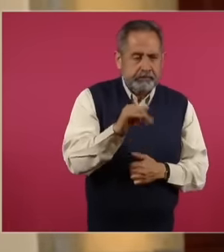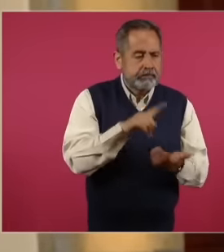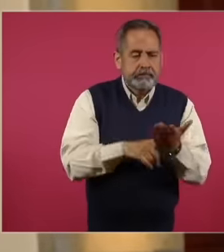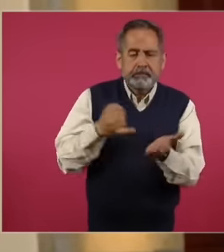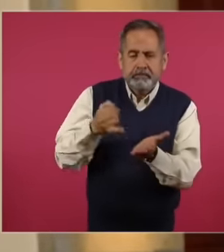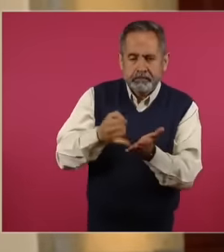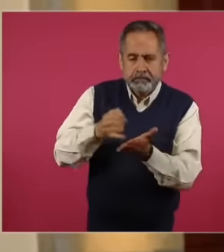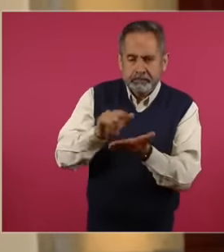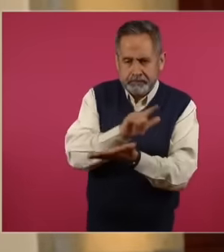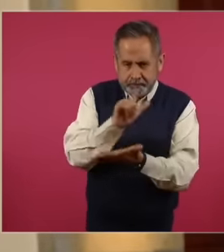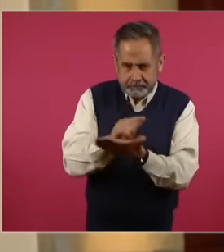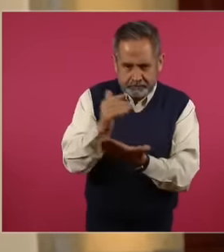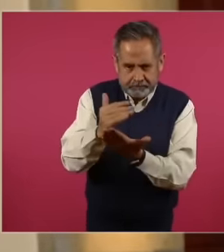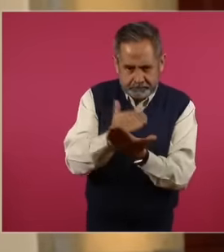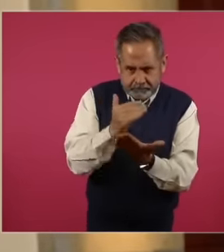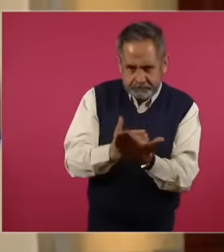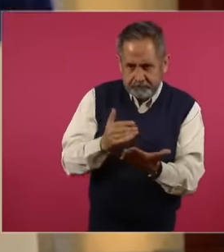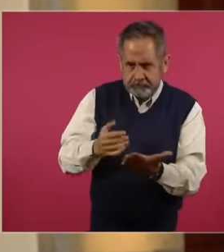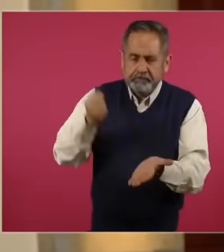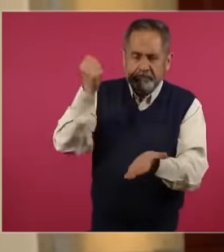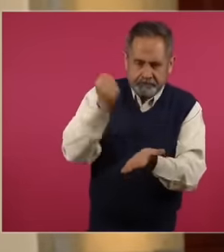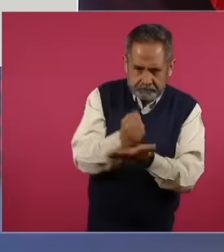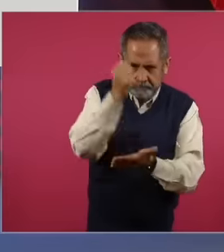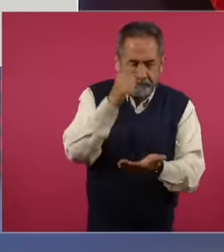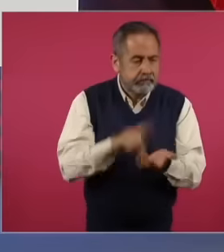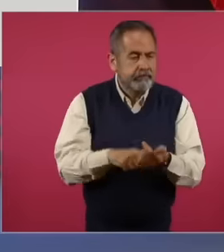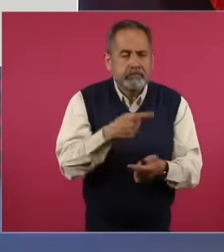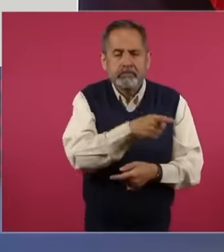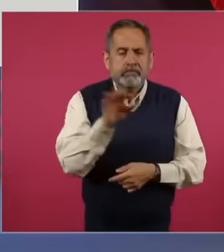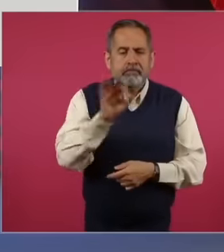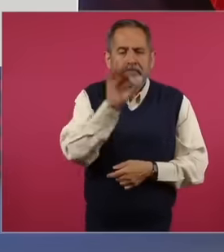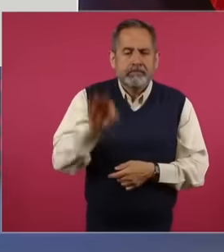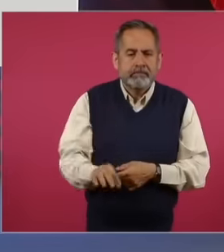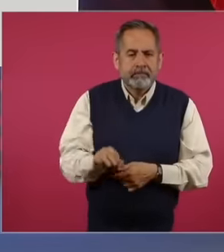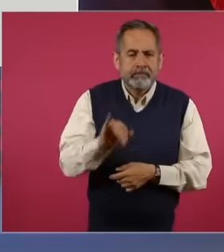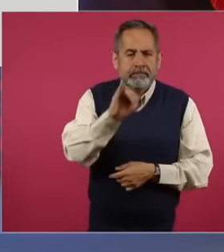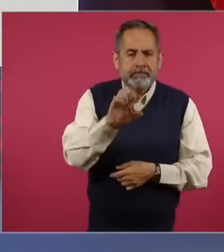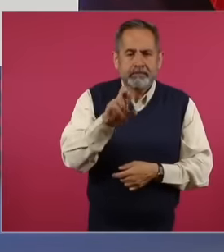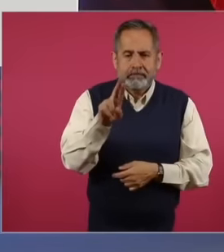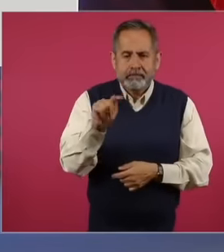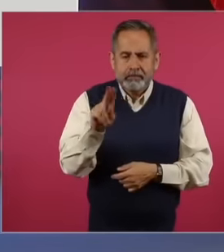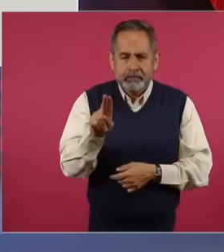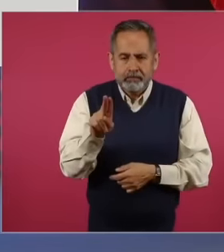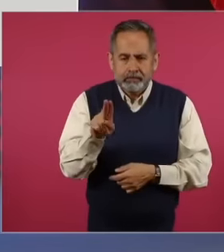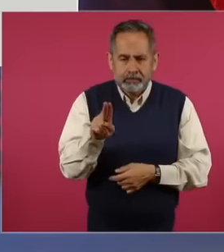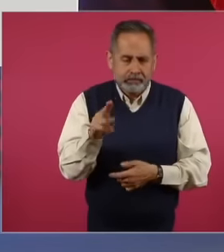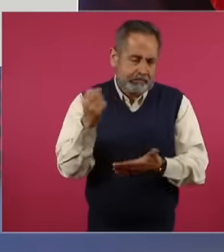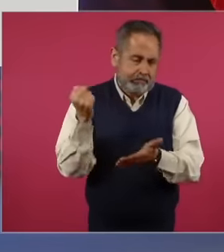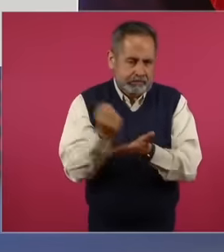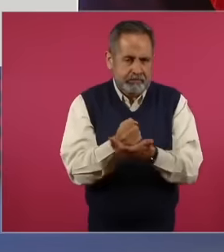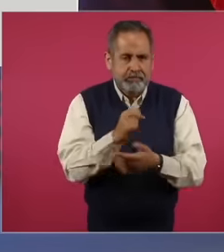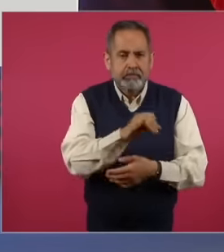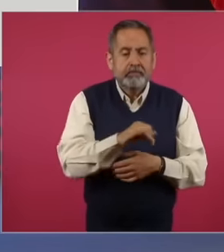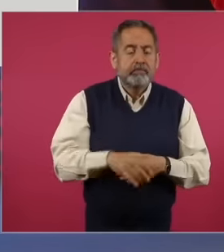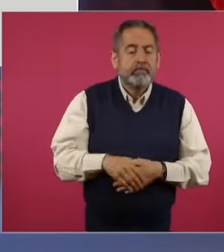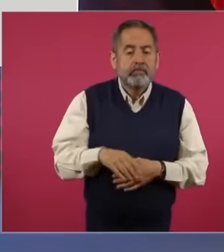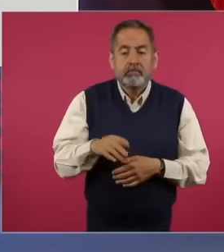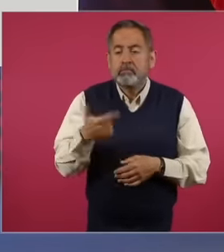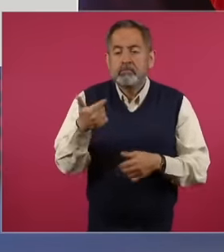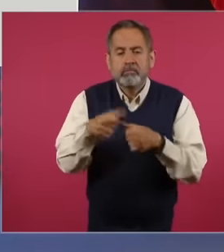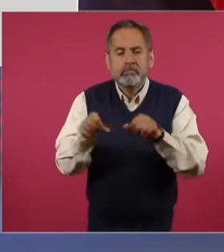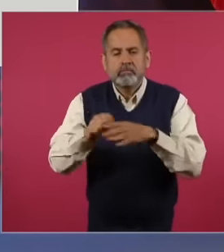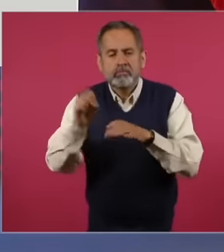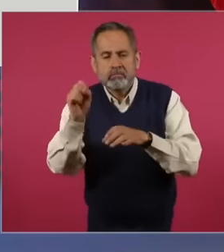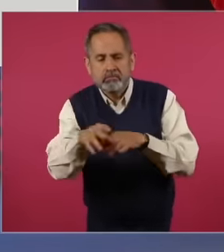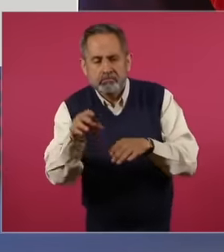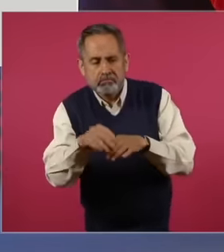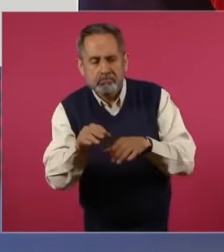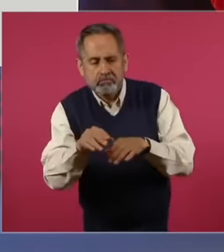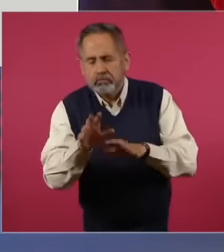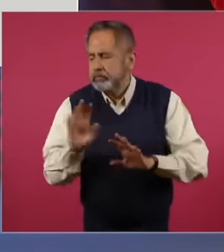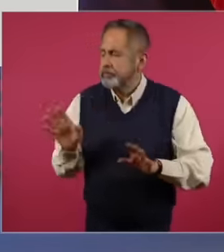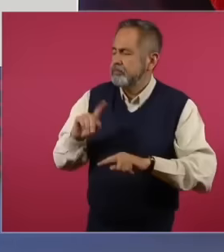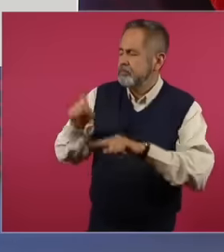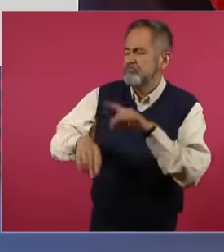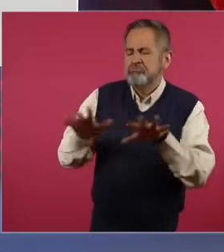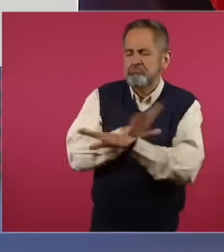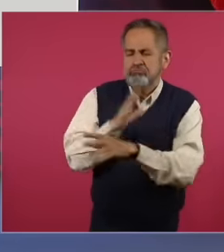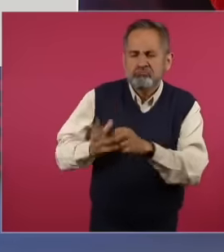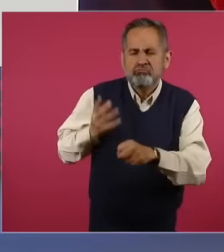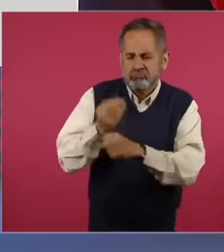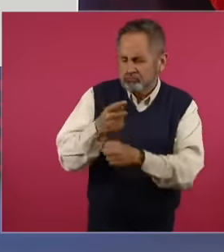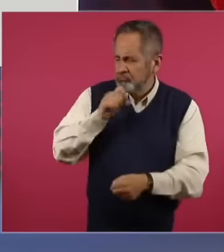creation of a corporate tax at a flat rate and eto for cash deposits, this has already been modified.